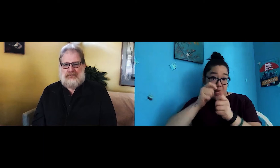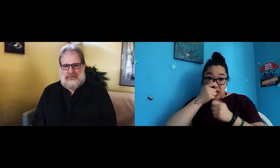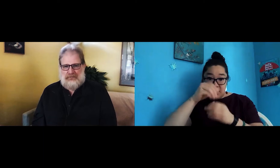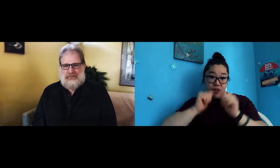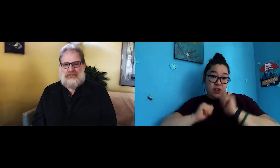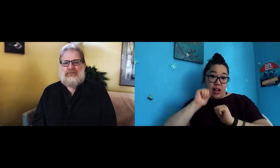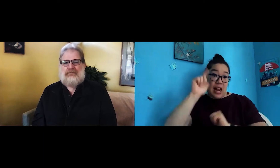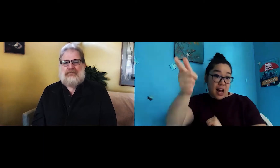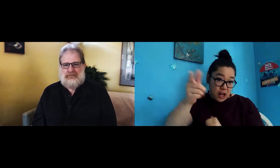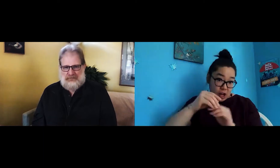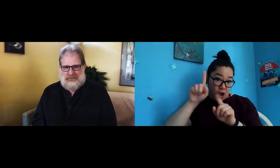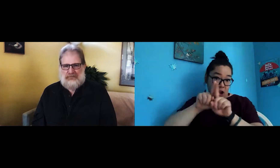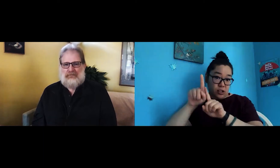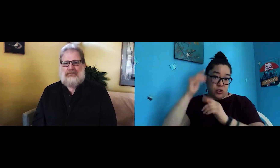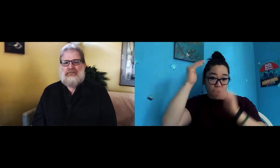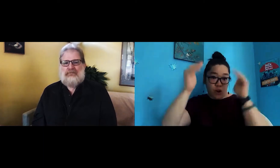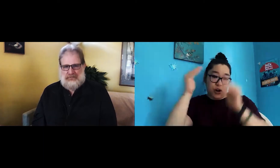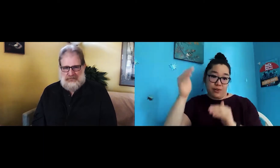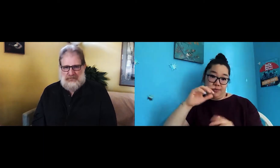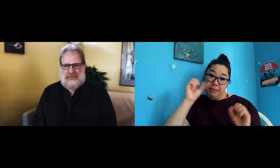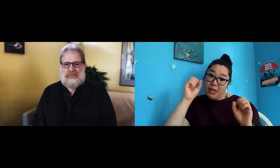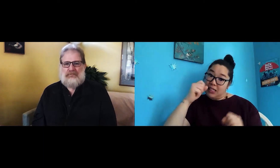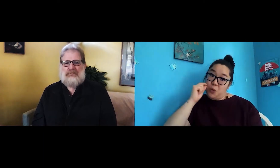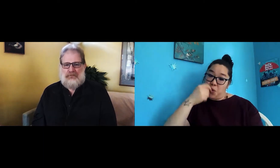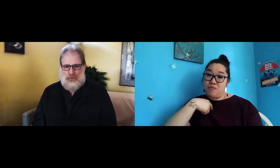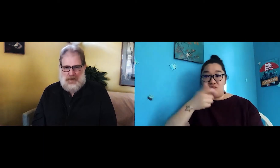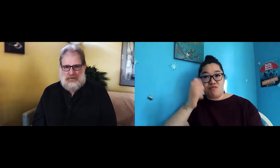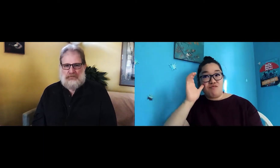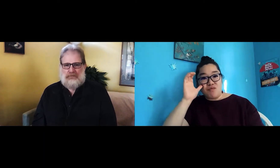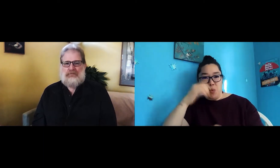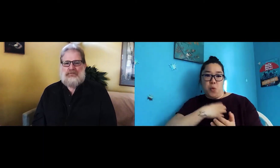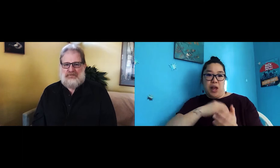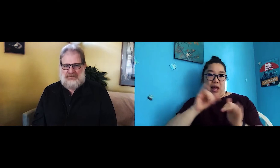love for theater that many continued to pursue into adulthood. It’s just amazing and what a